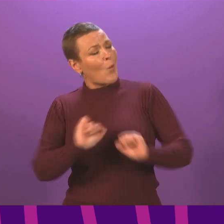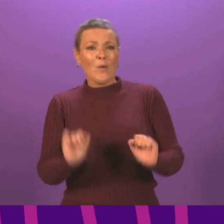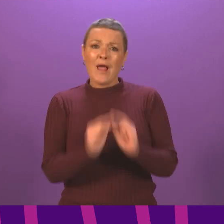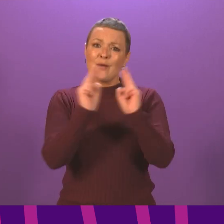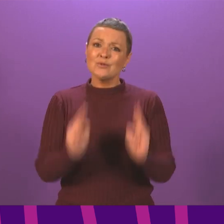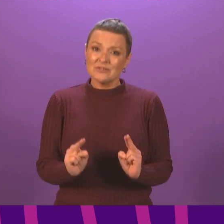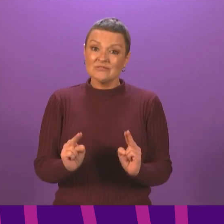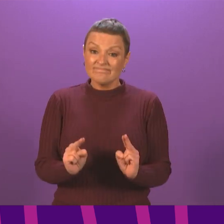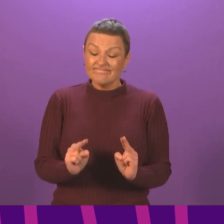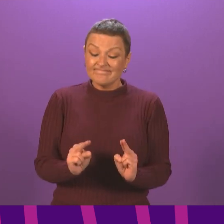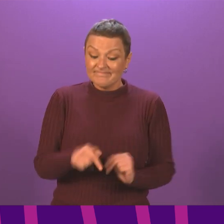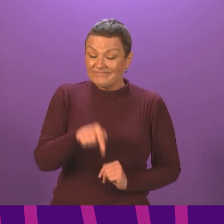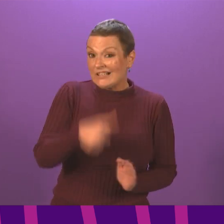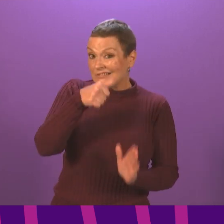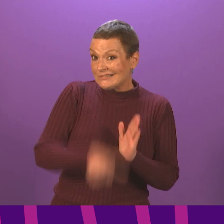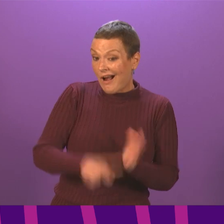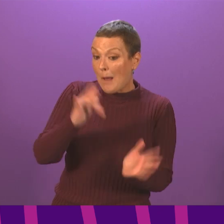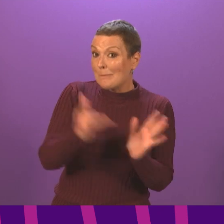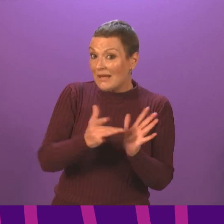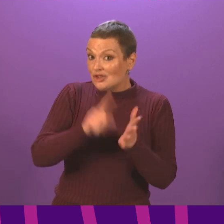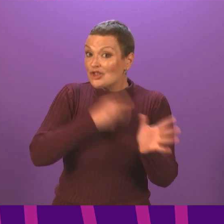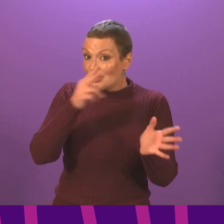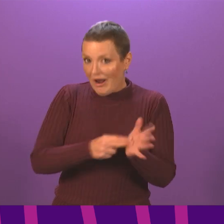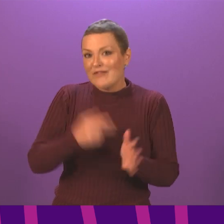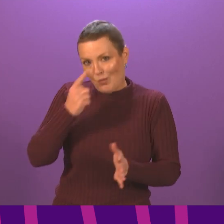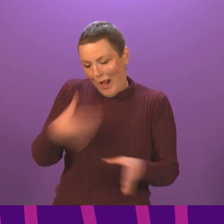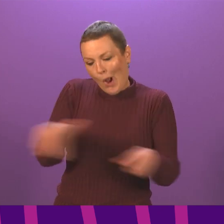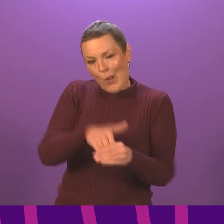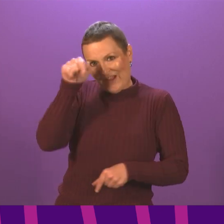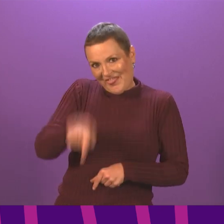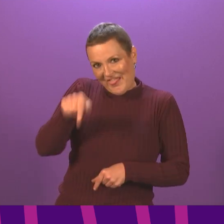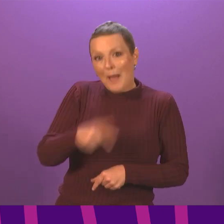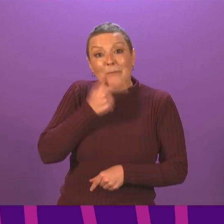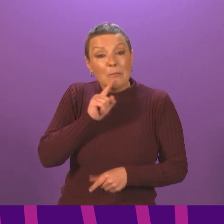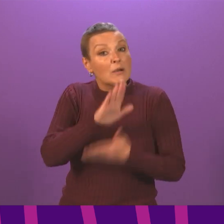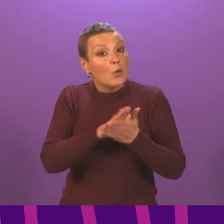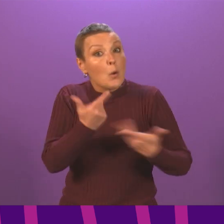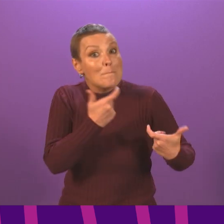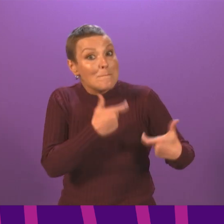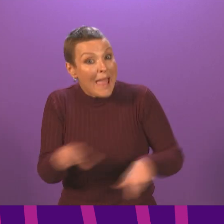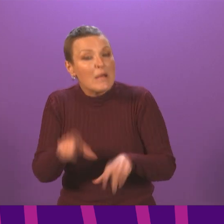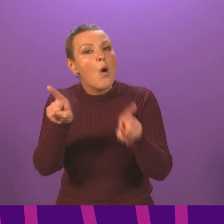own home. From mid-January, we are extending our testing programme to them, including permanent